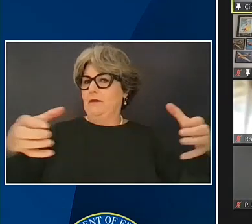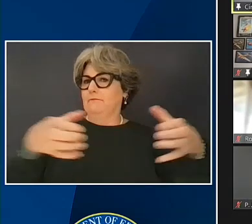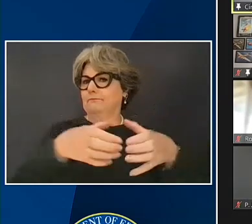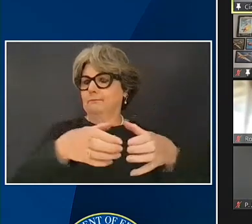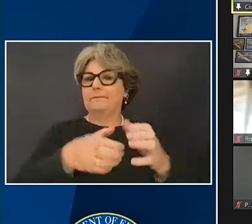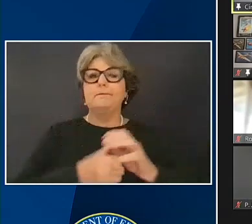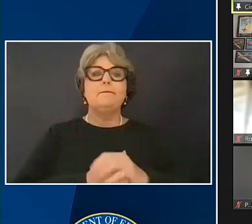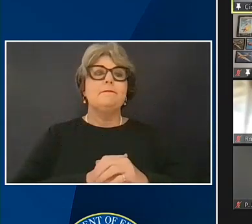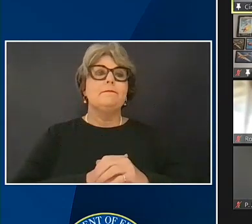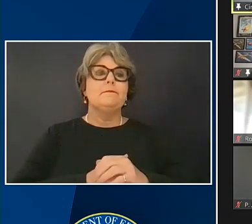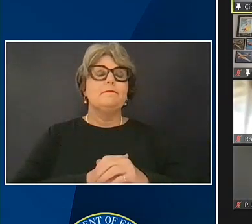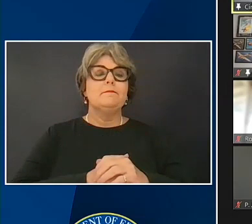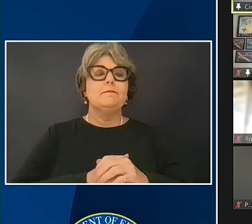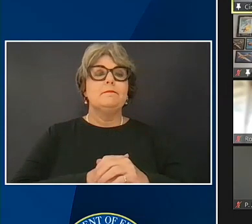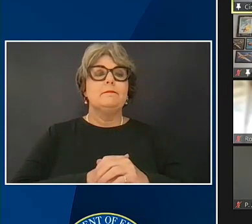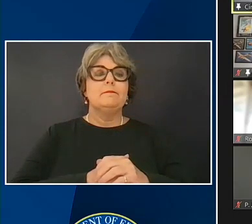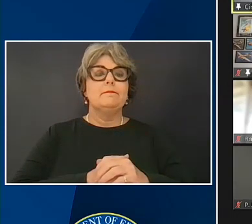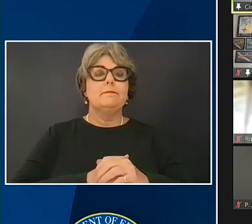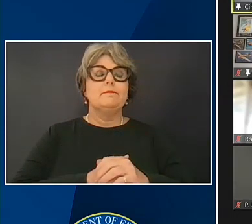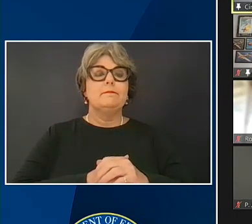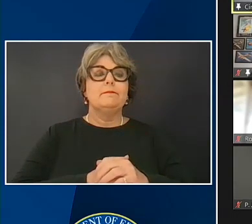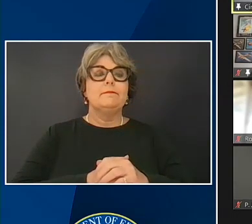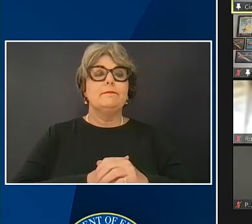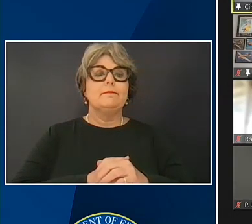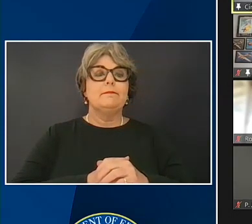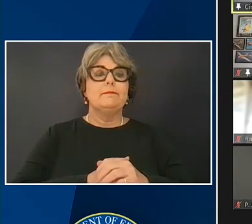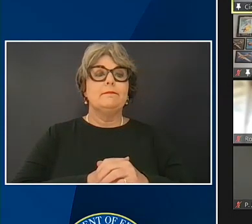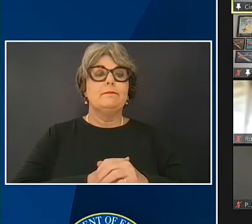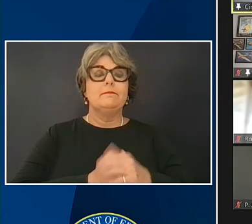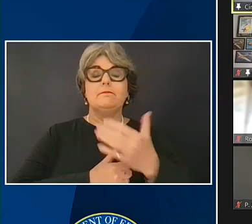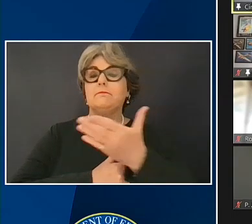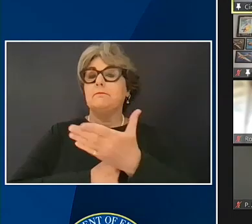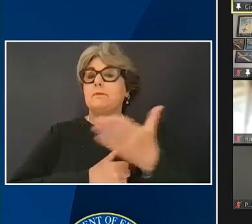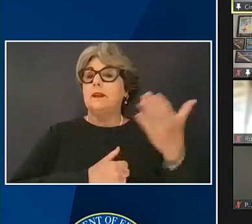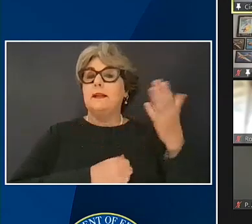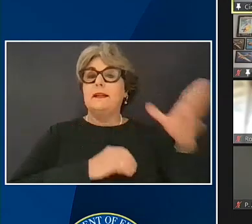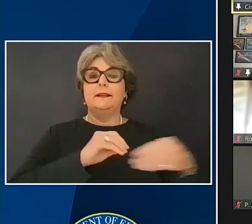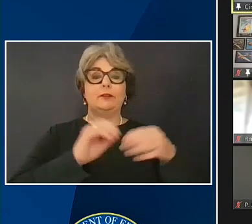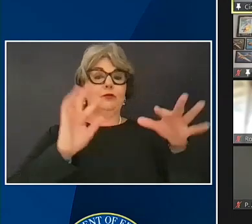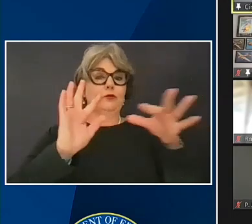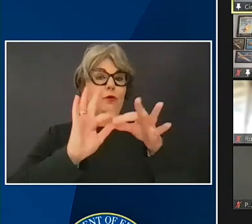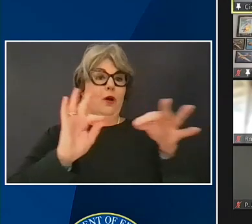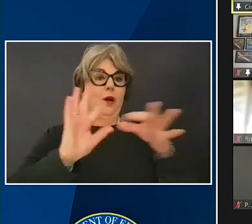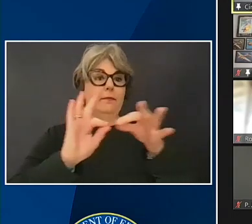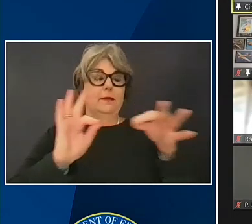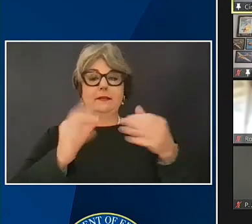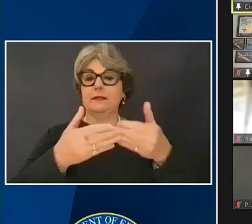With that being said, are there any additional comments before we start?